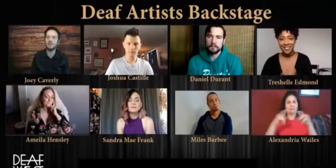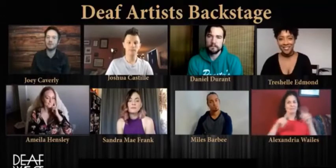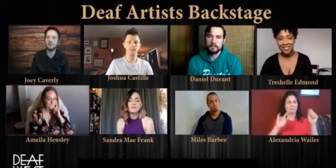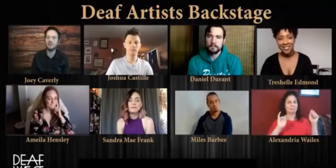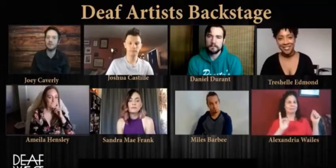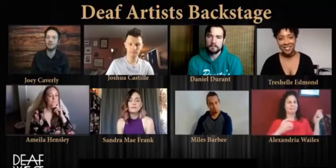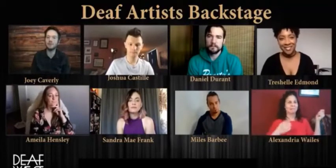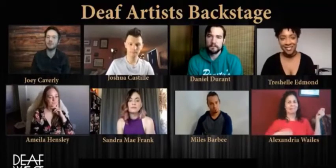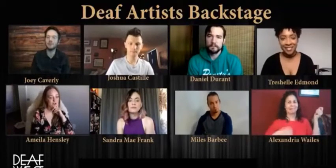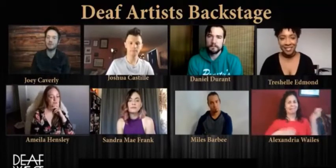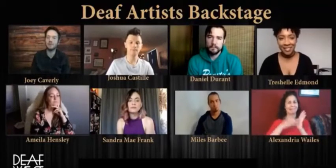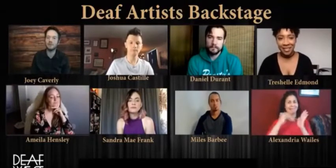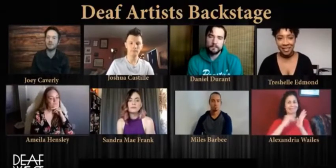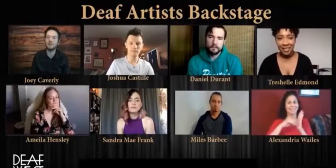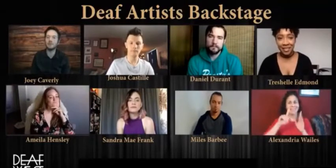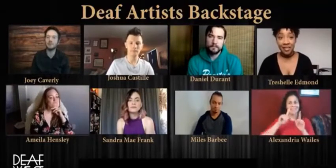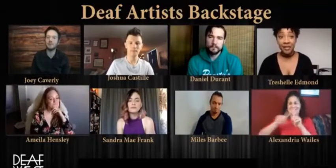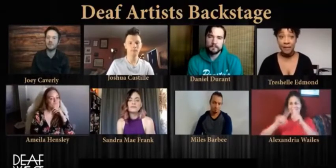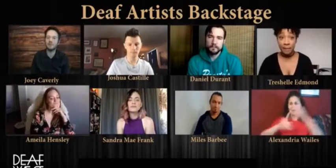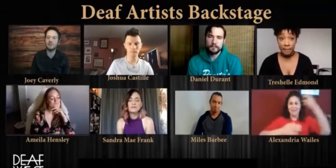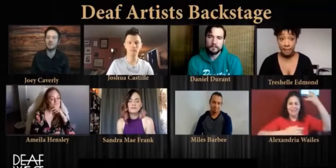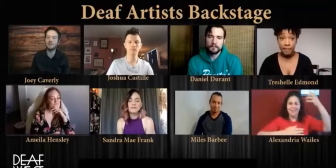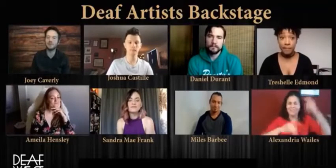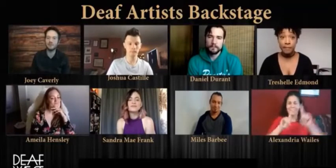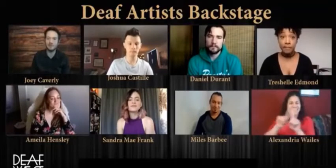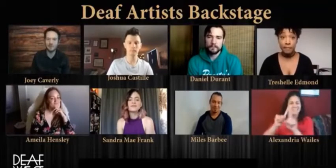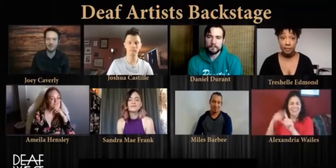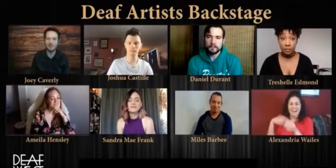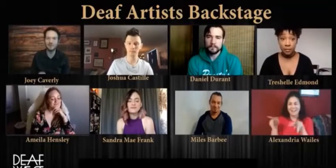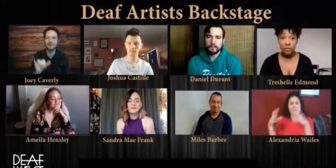So, during those times that the hearing cast members had musical instruments.